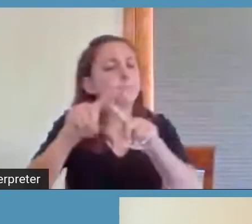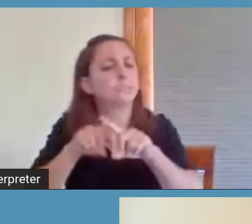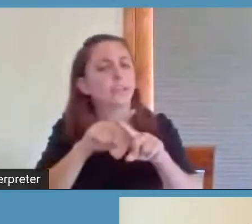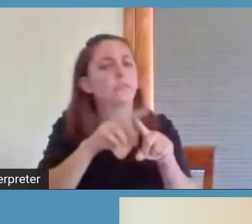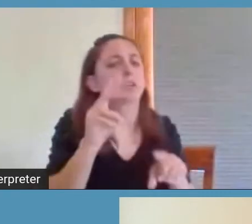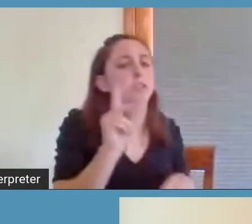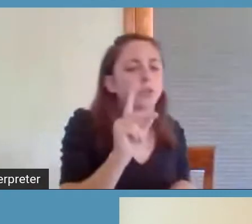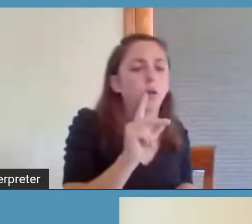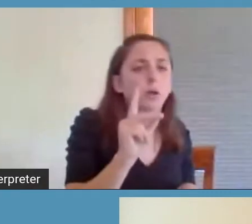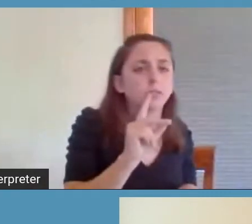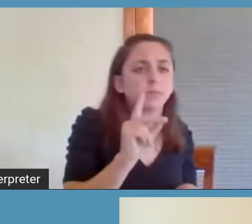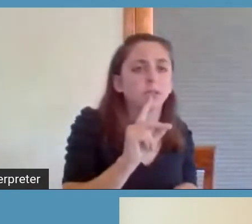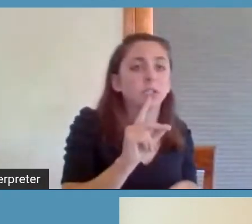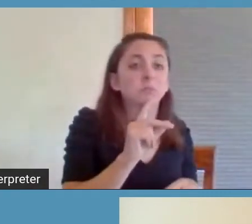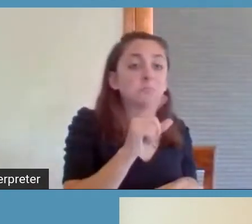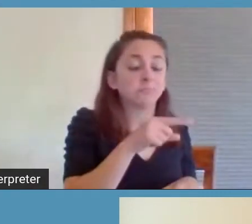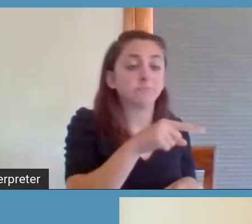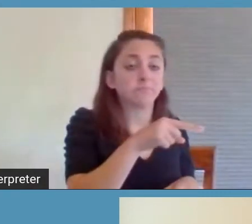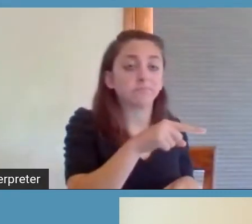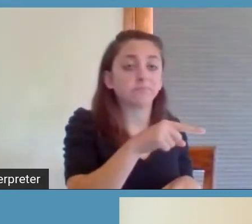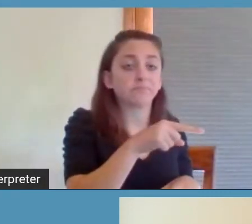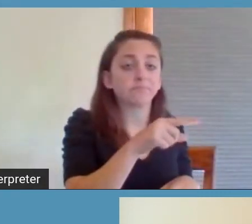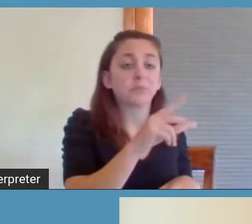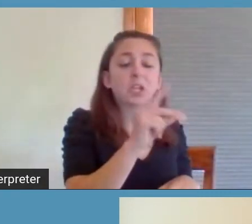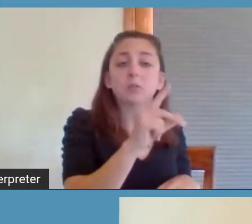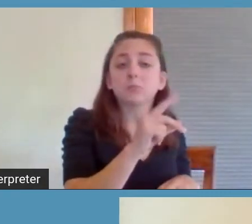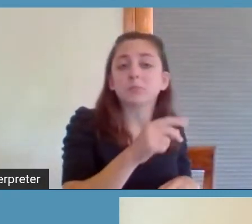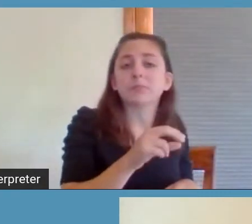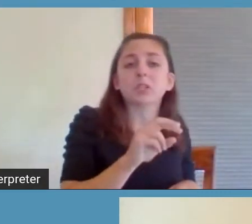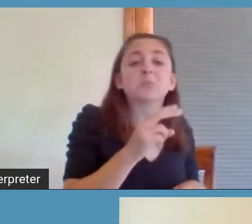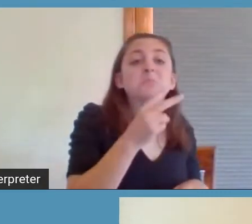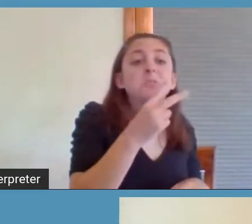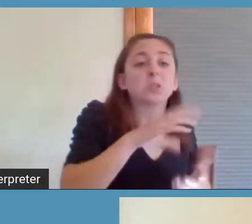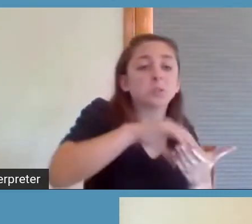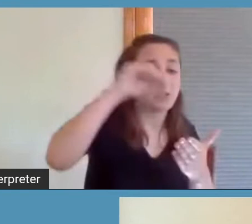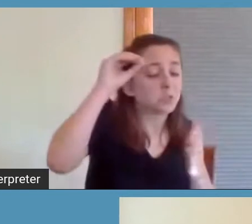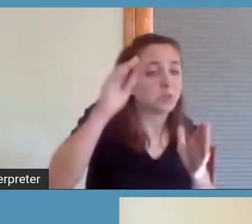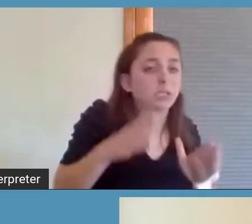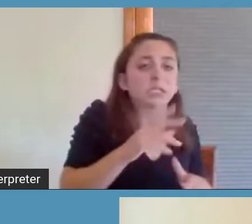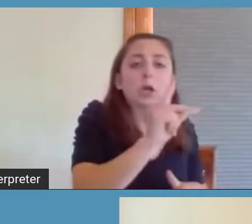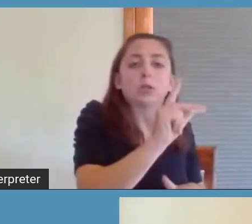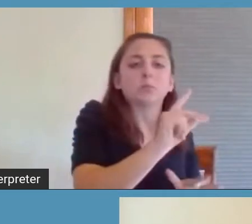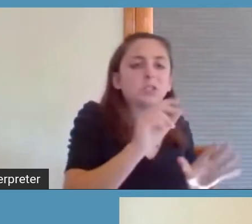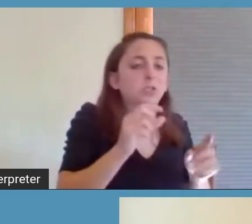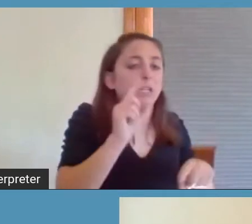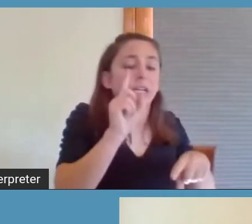the student we had a couple of students who could not do cuts matrix their work because of the way